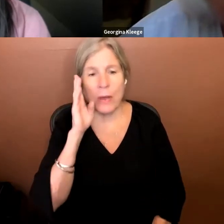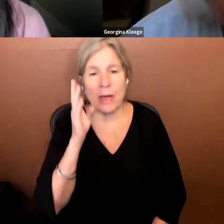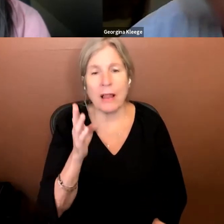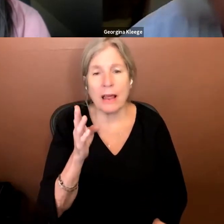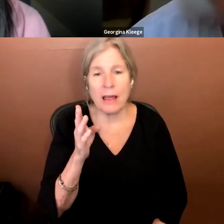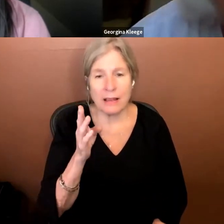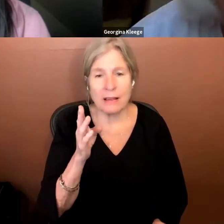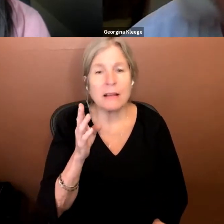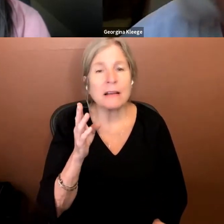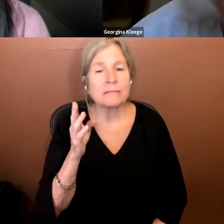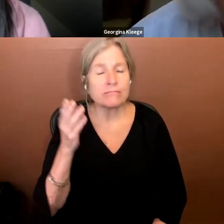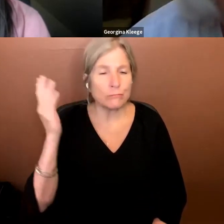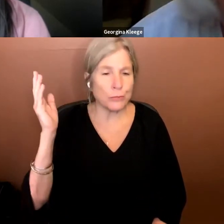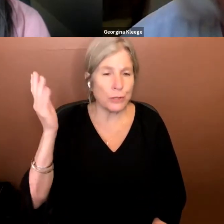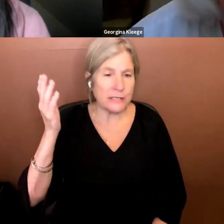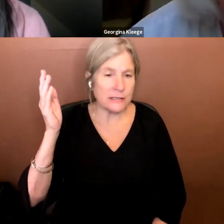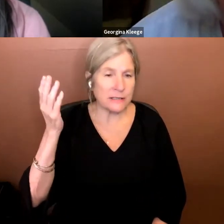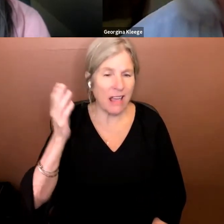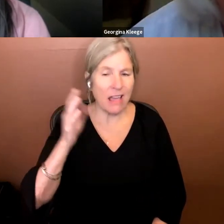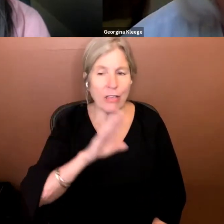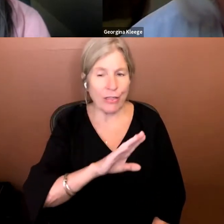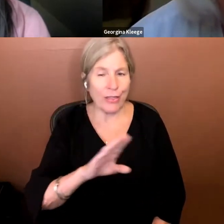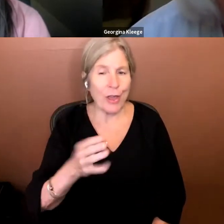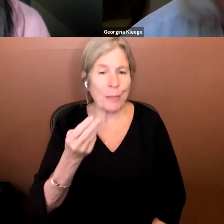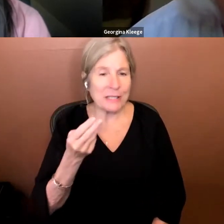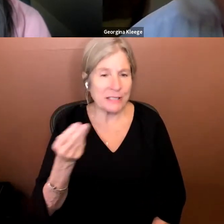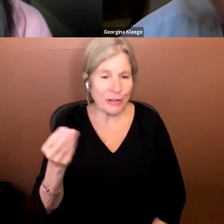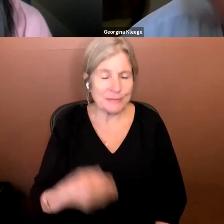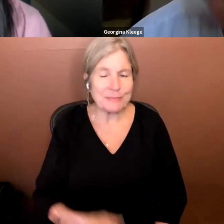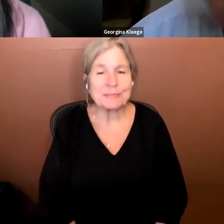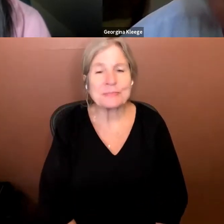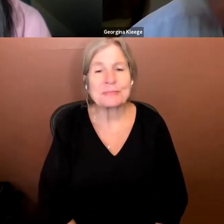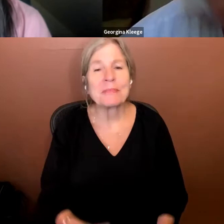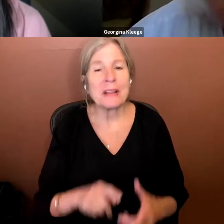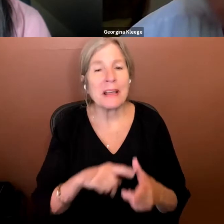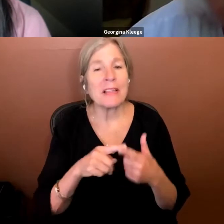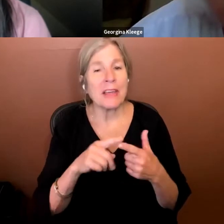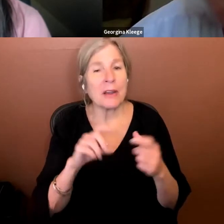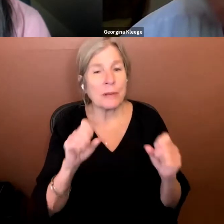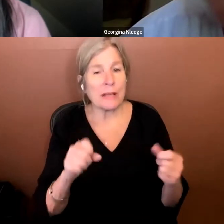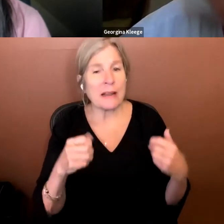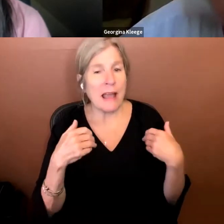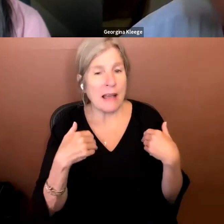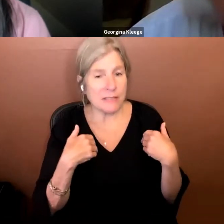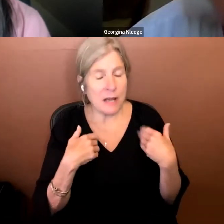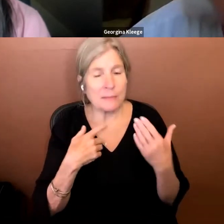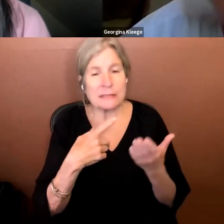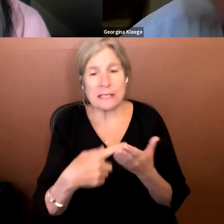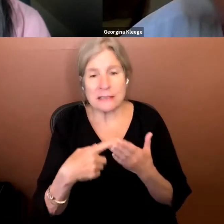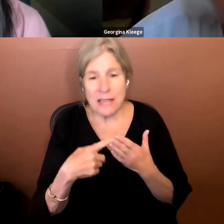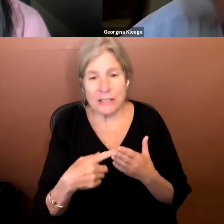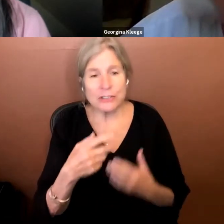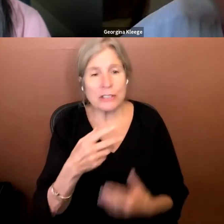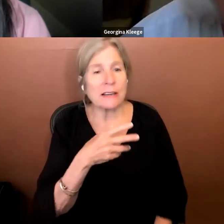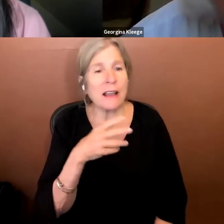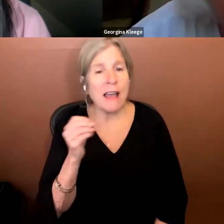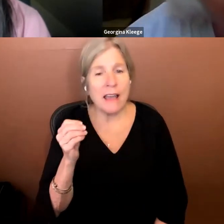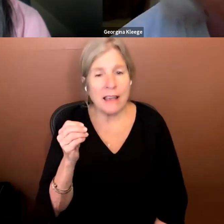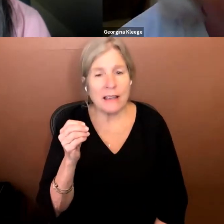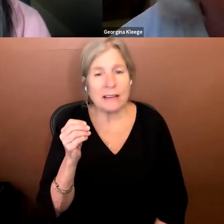present their material. And then we can have some discussion and hopefully